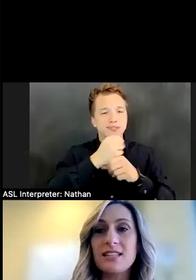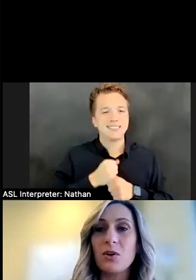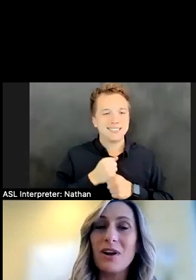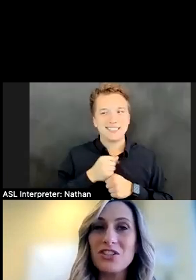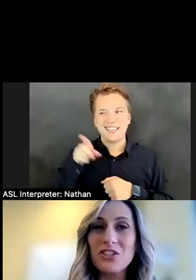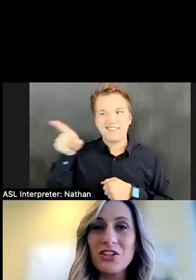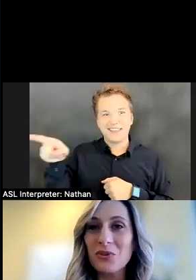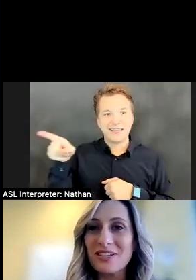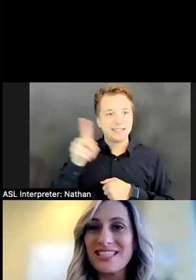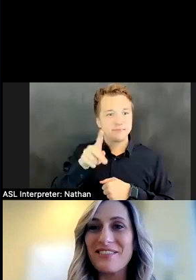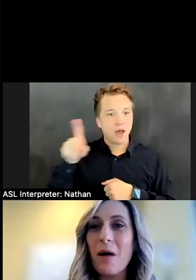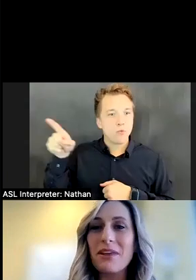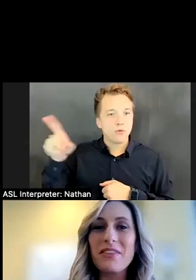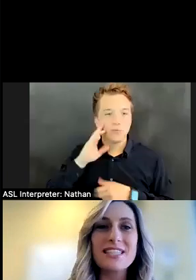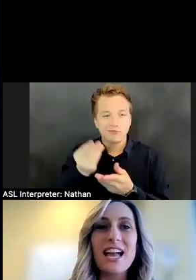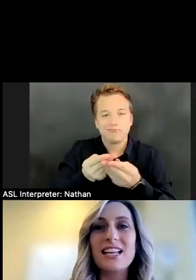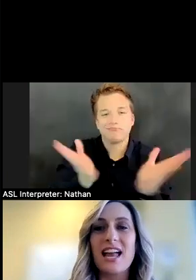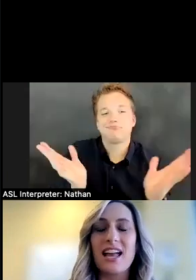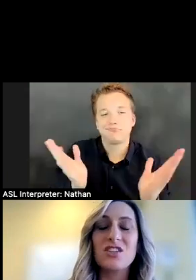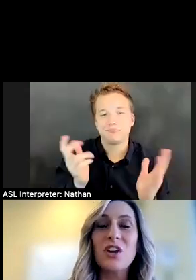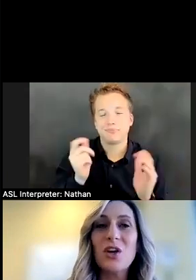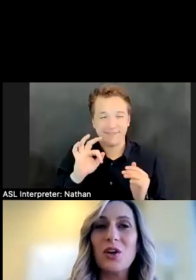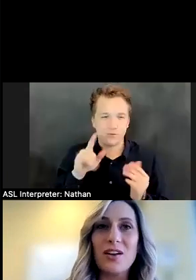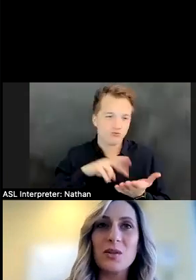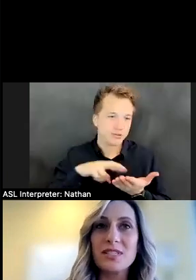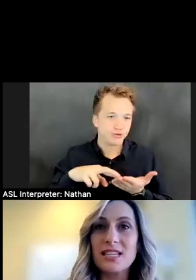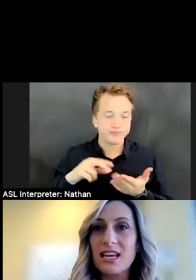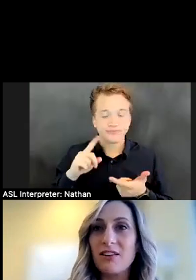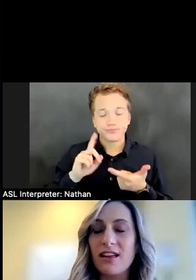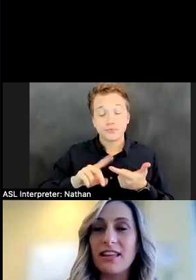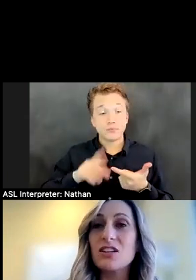If you've registered, you'll receive a copy of the slides and you'll also receive a link